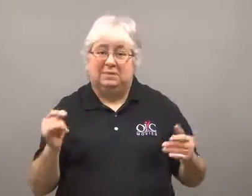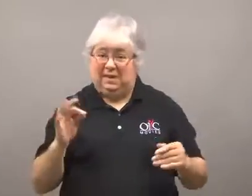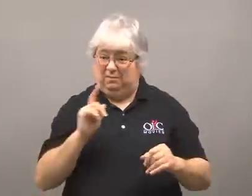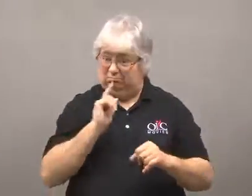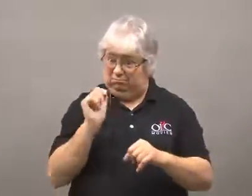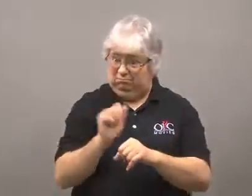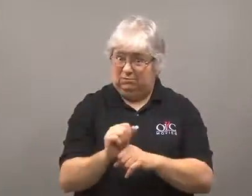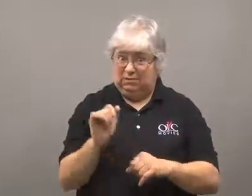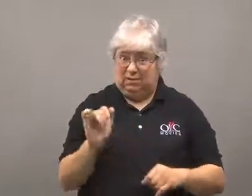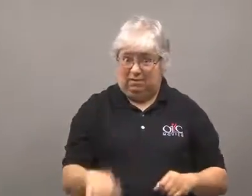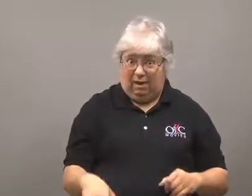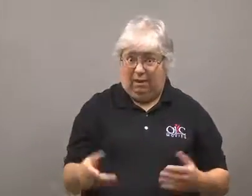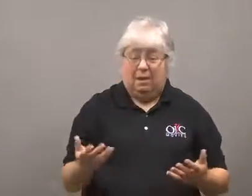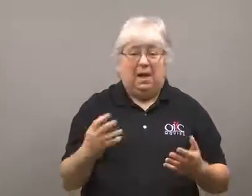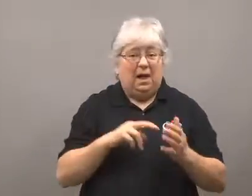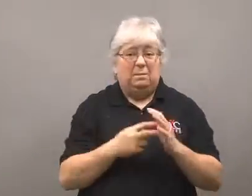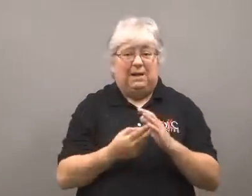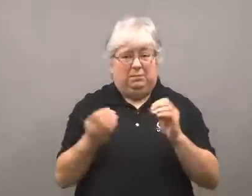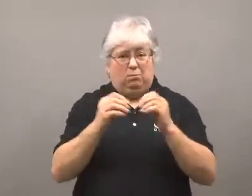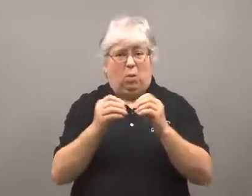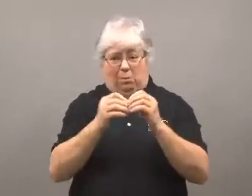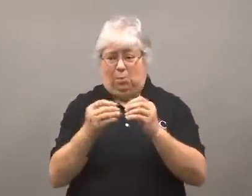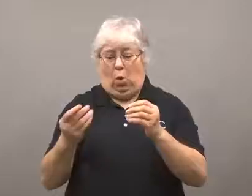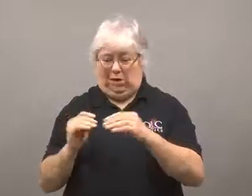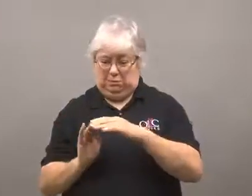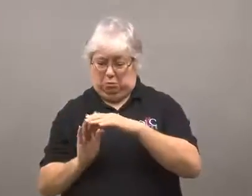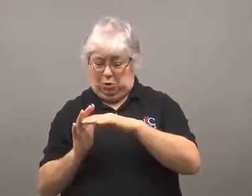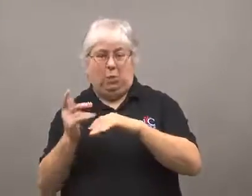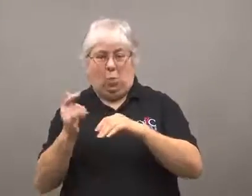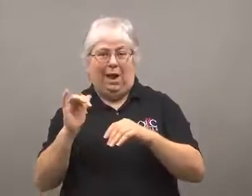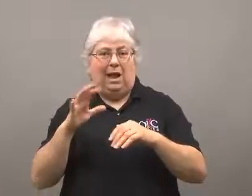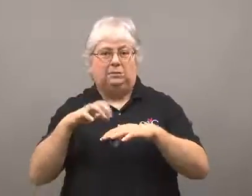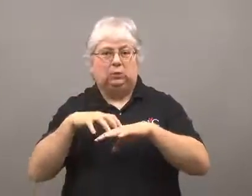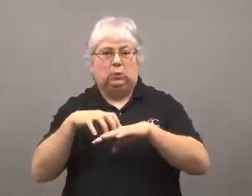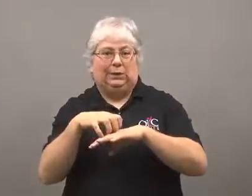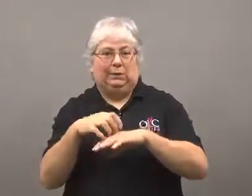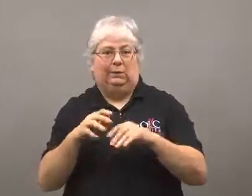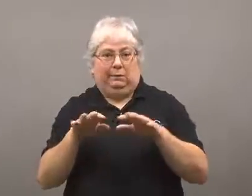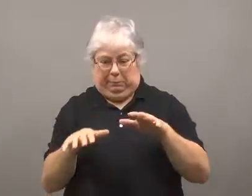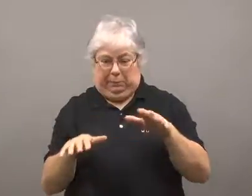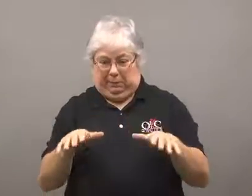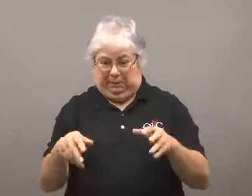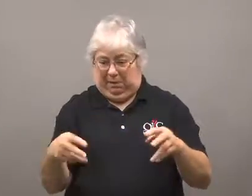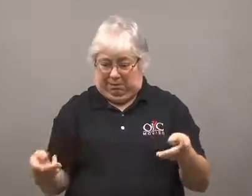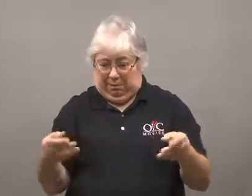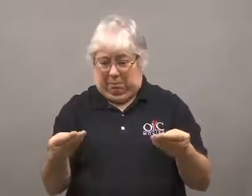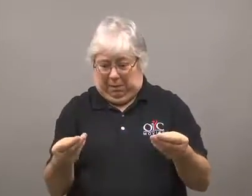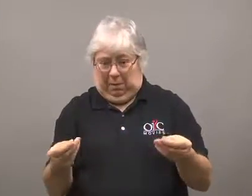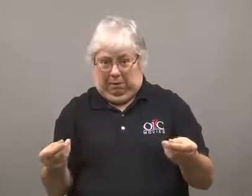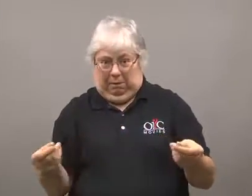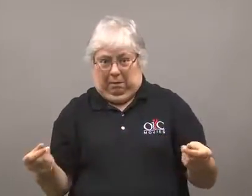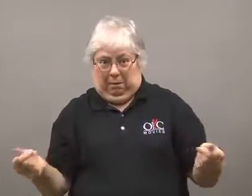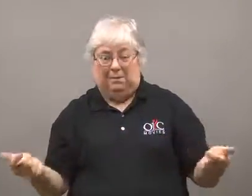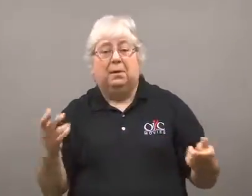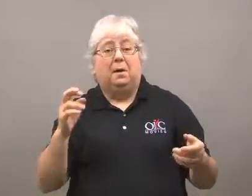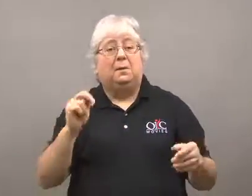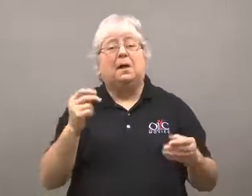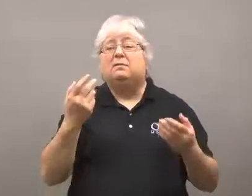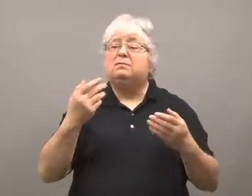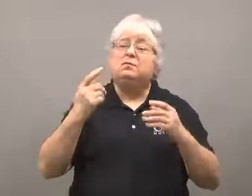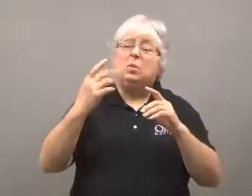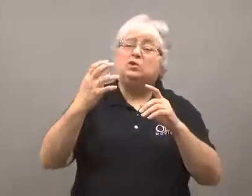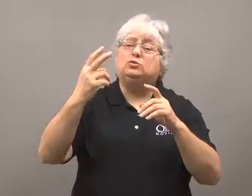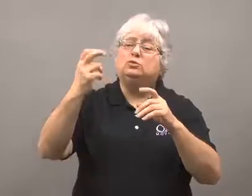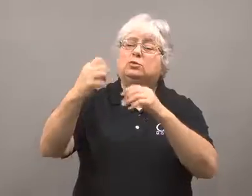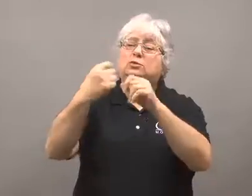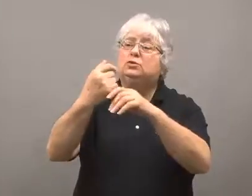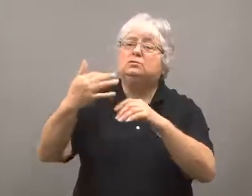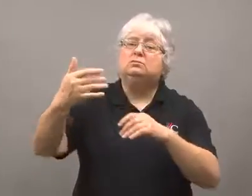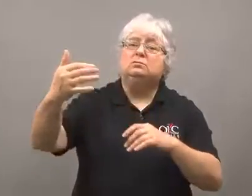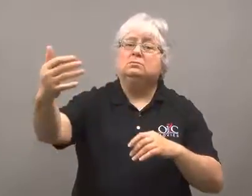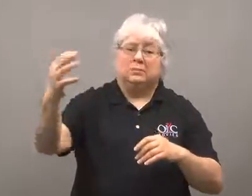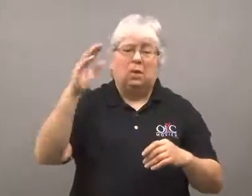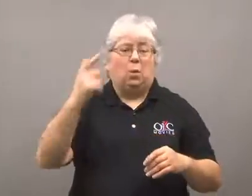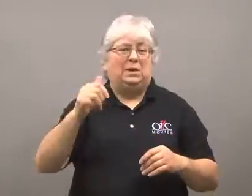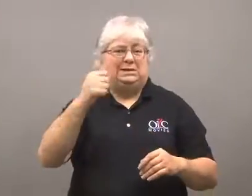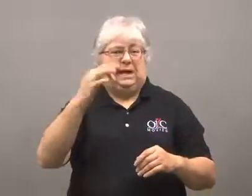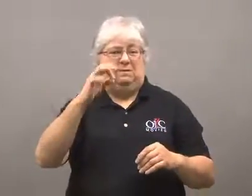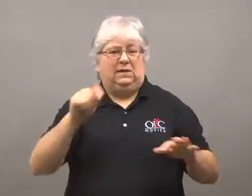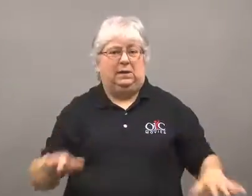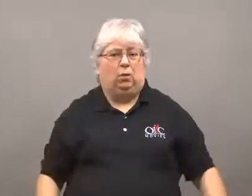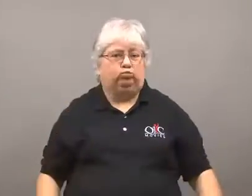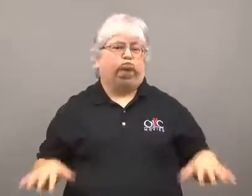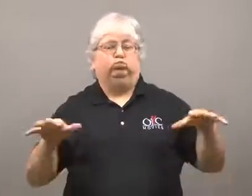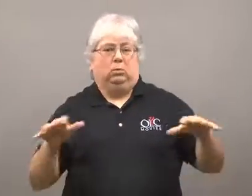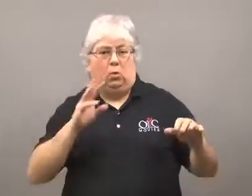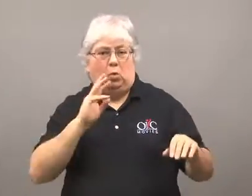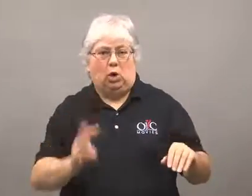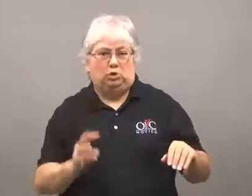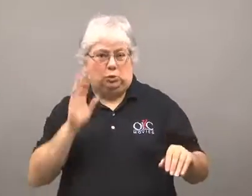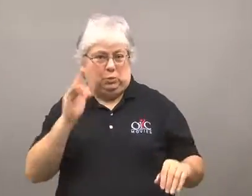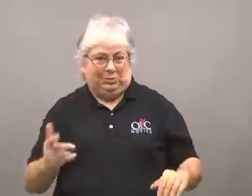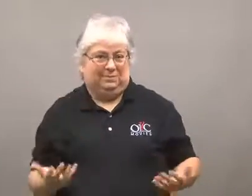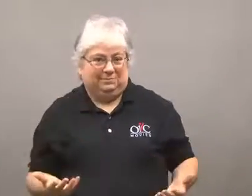As it continues to melt, the ice will weaken